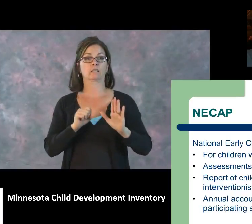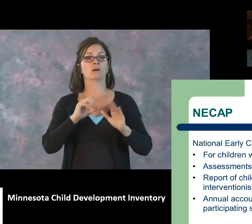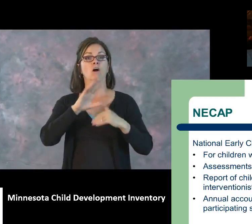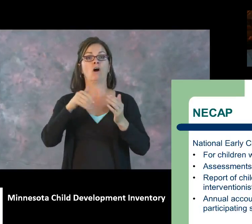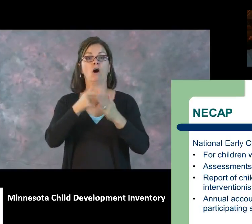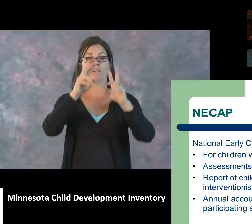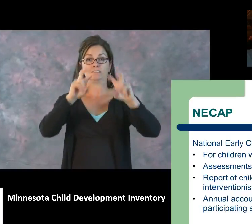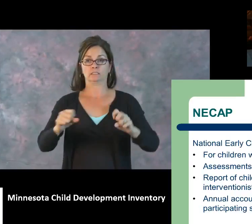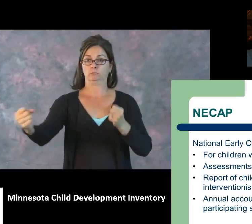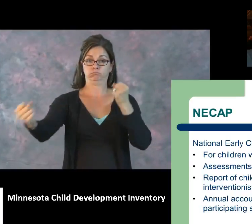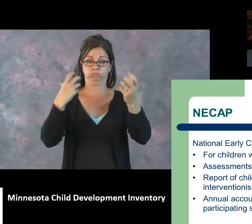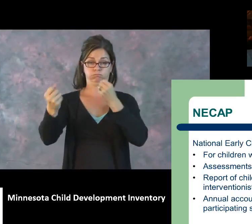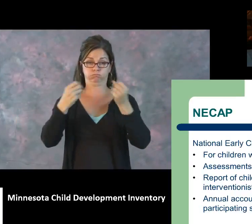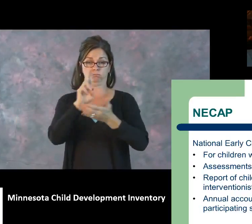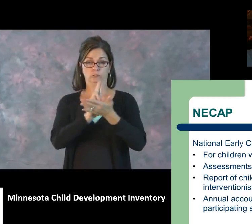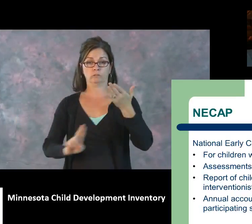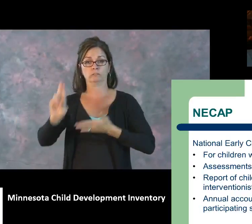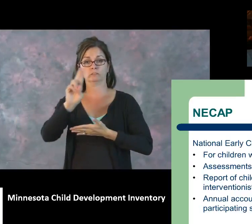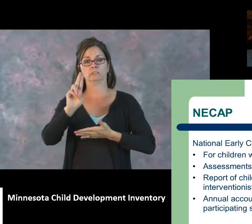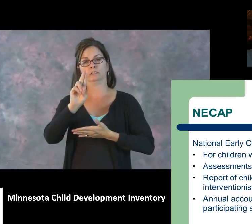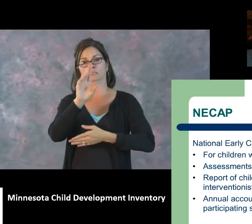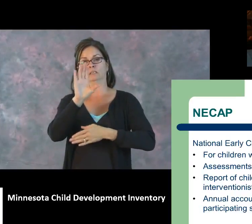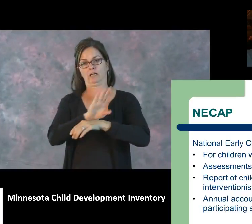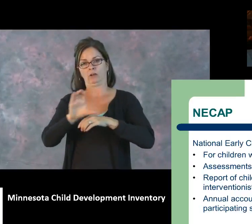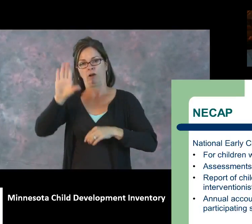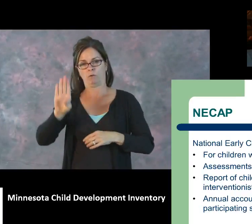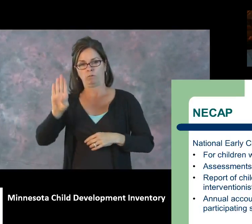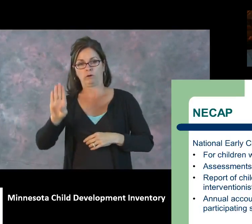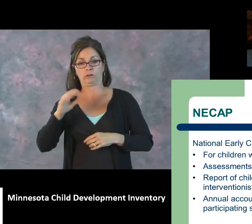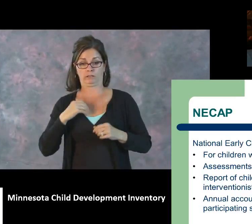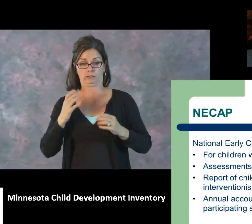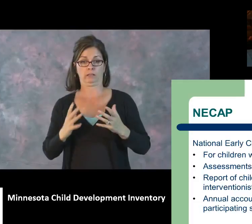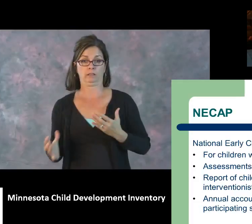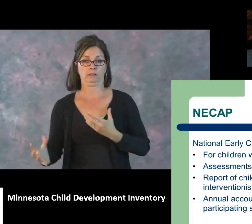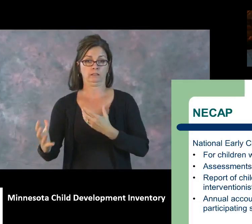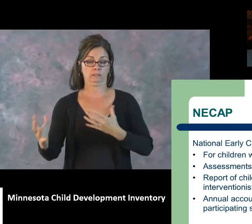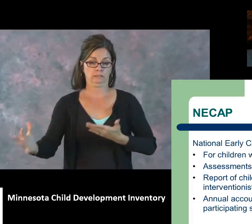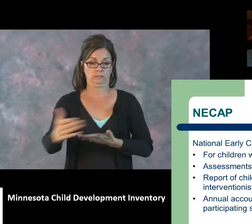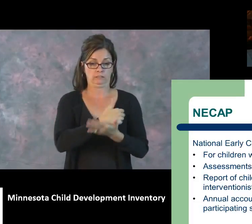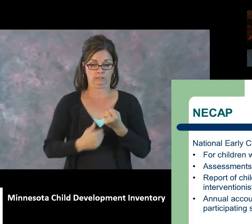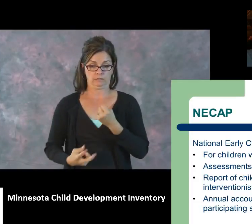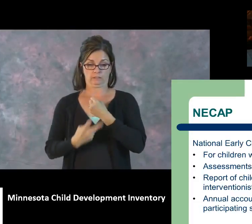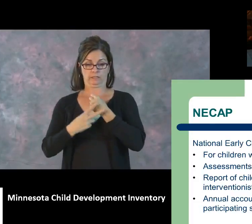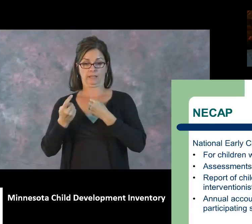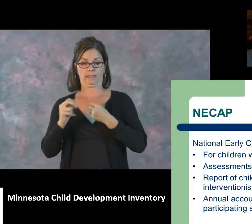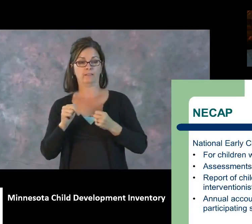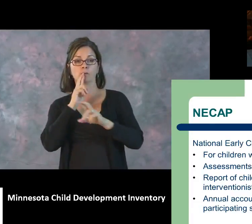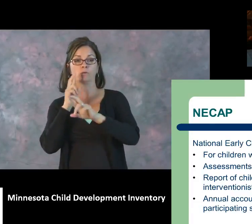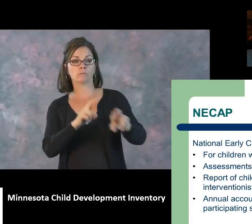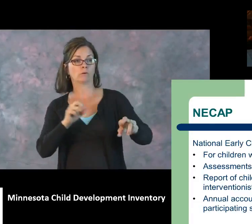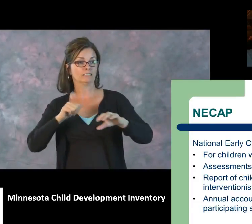Boulder, where they're scored, and a report is sent back to the child's interventionist and/or family